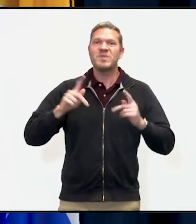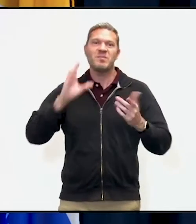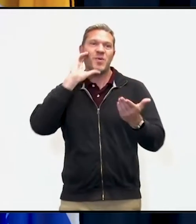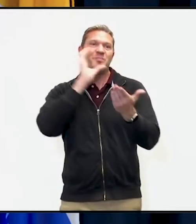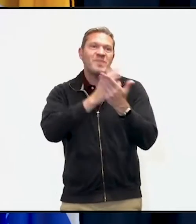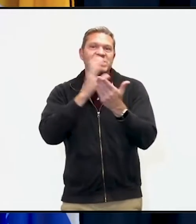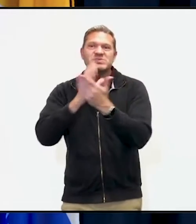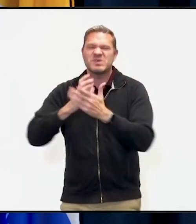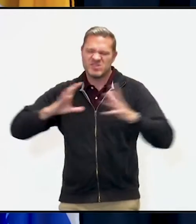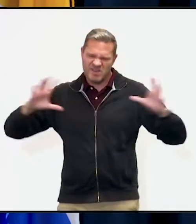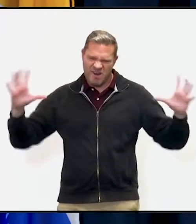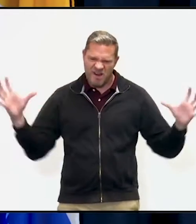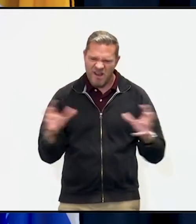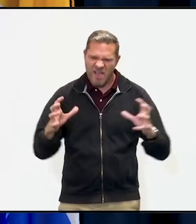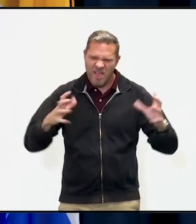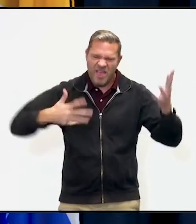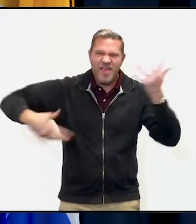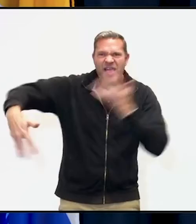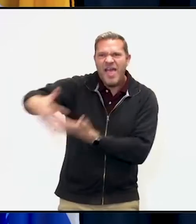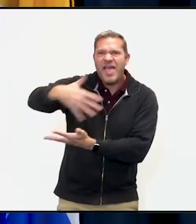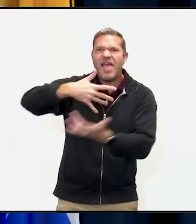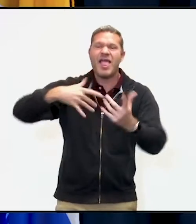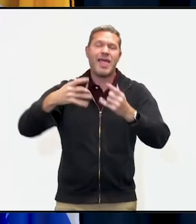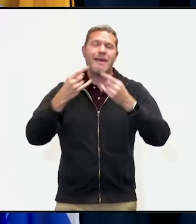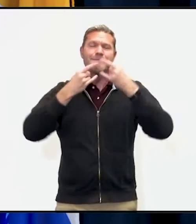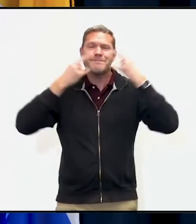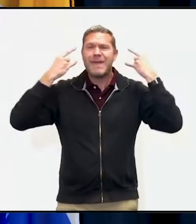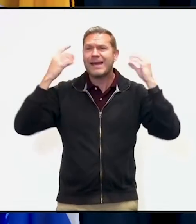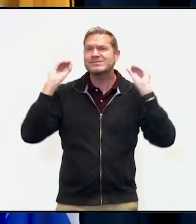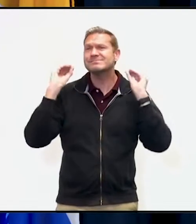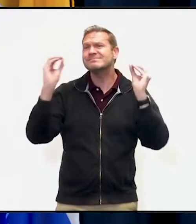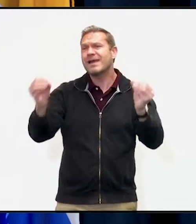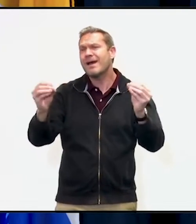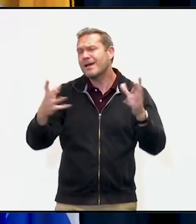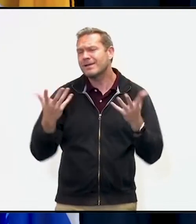gatherings and often times without face masks.